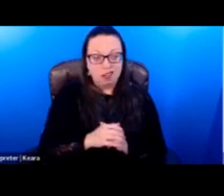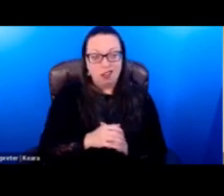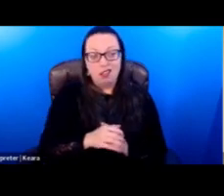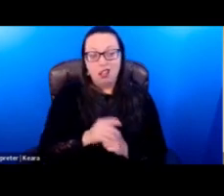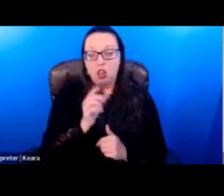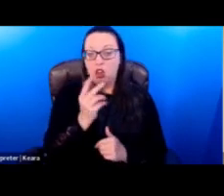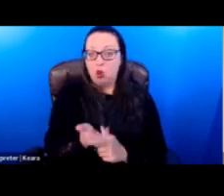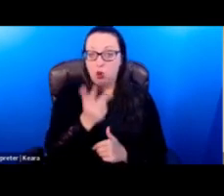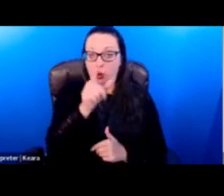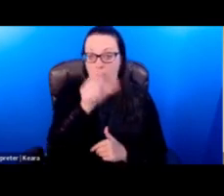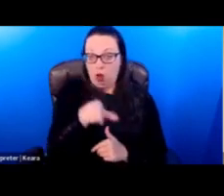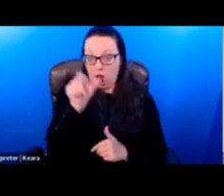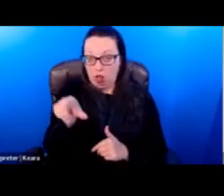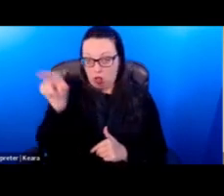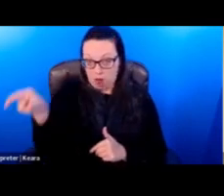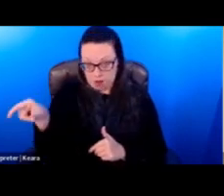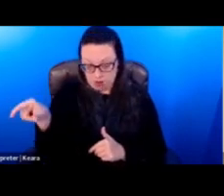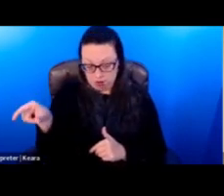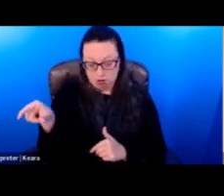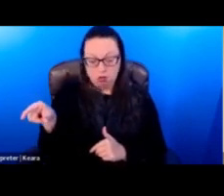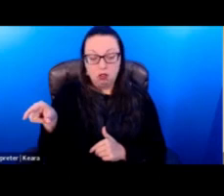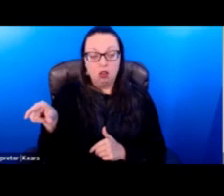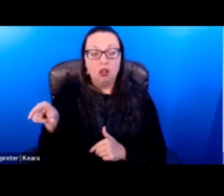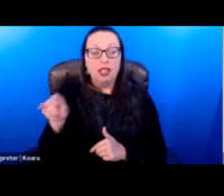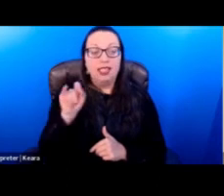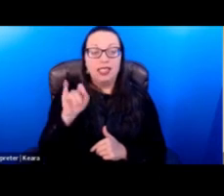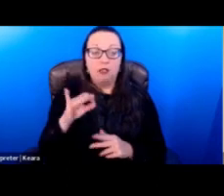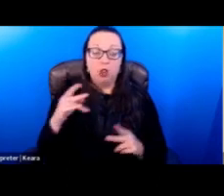the worst TBI that they reported was mild, whether it was